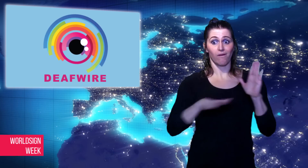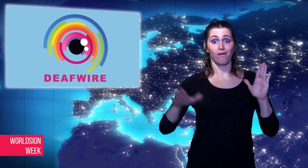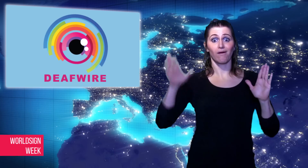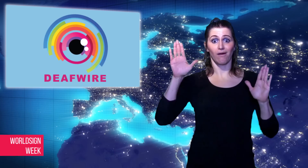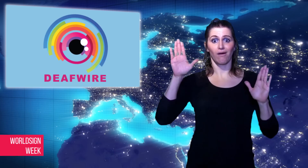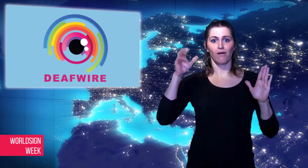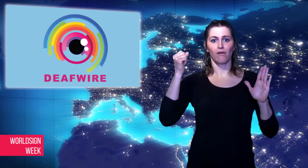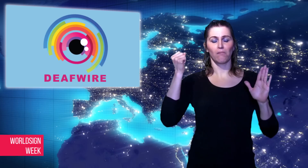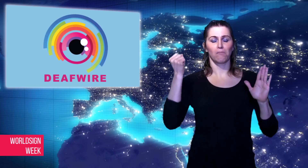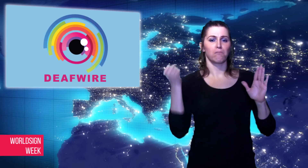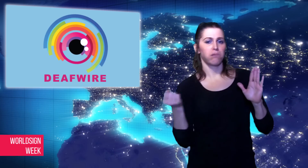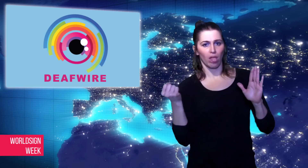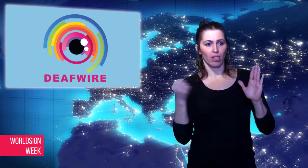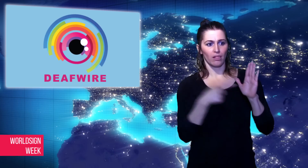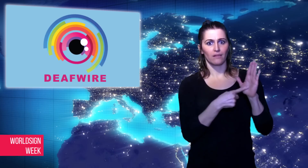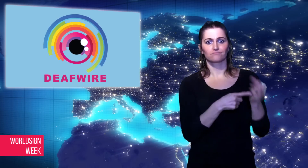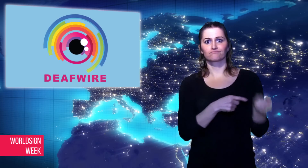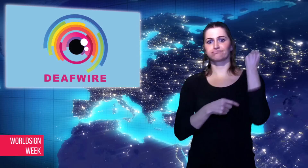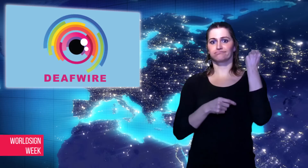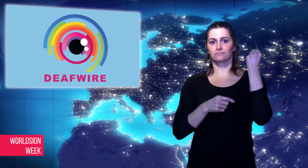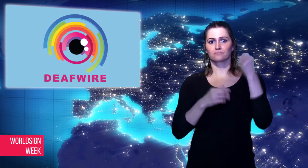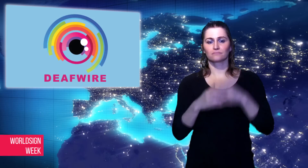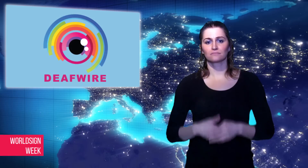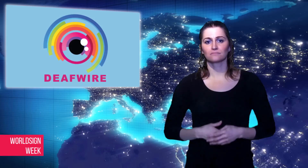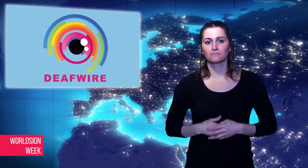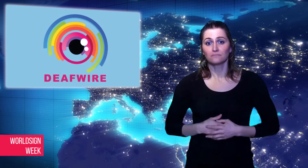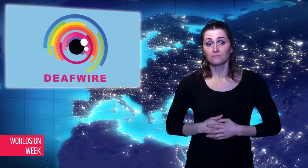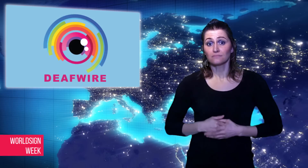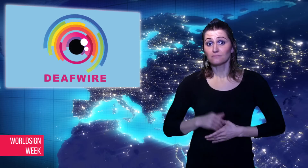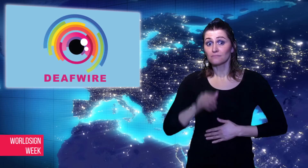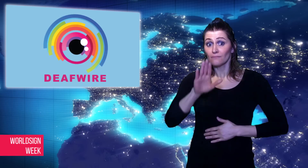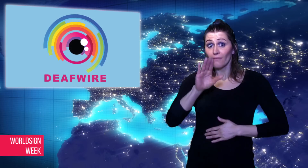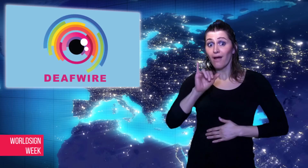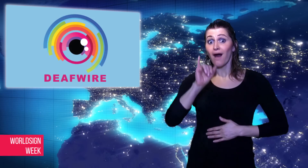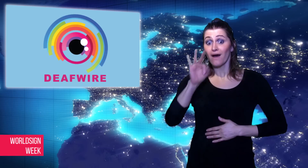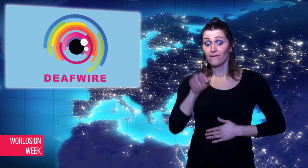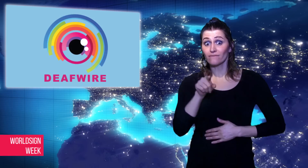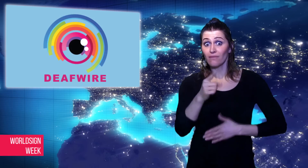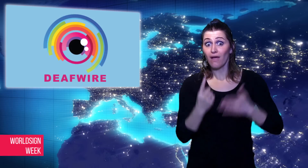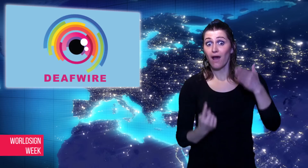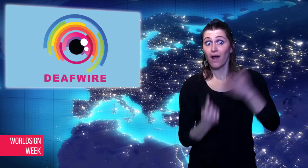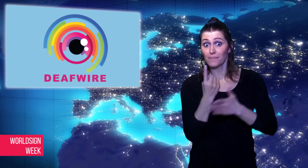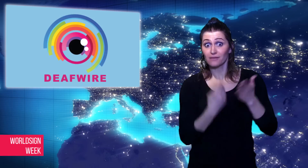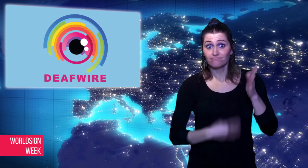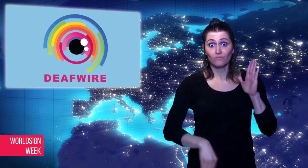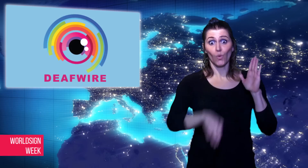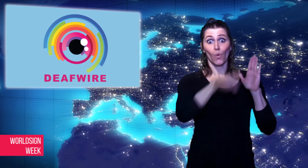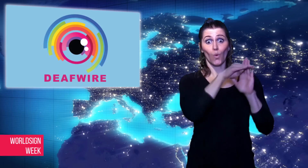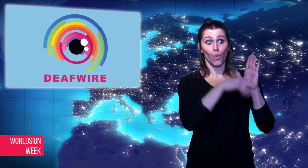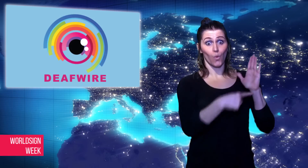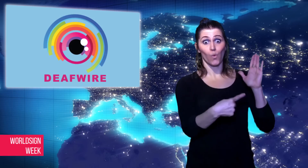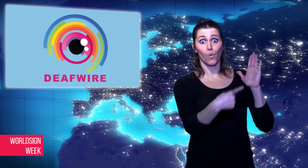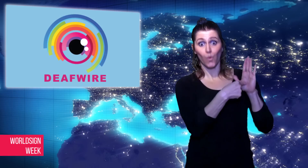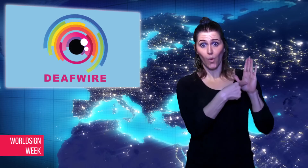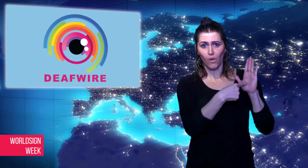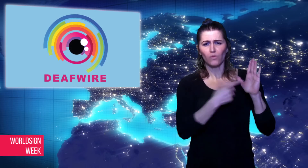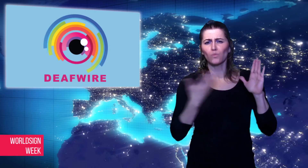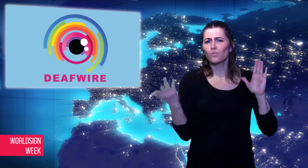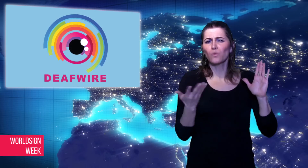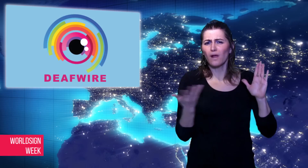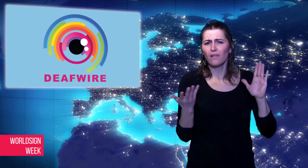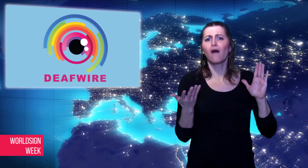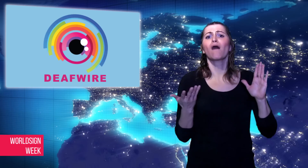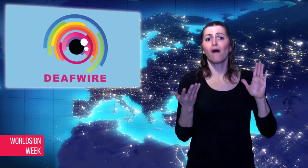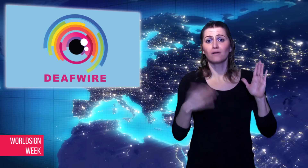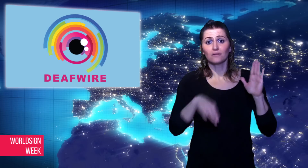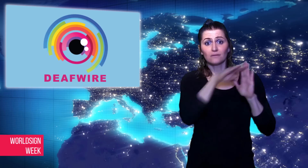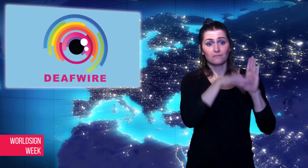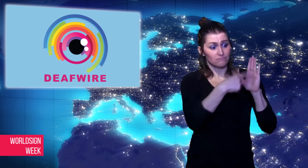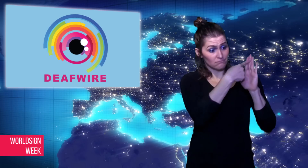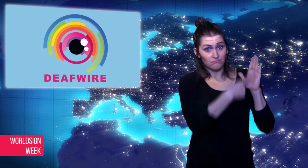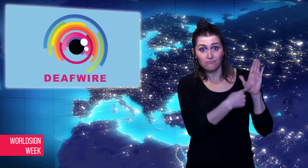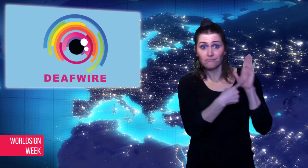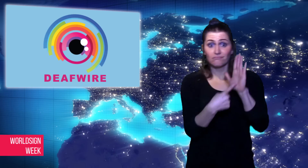captioning content or installing visual